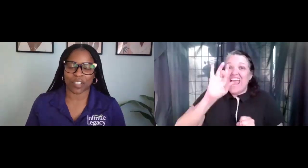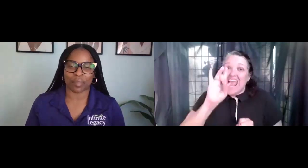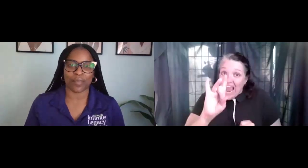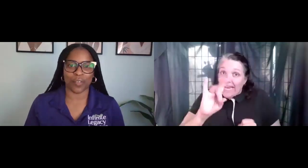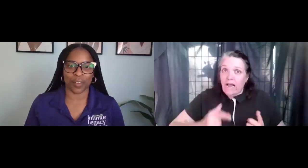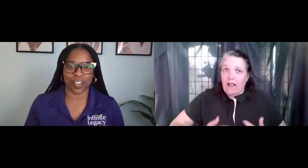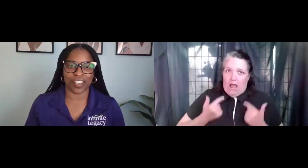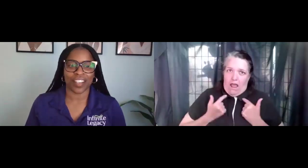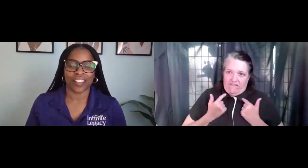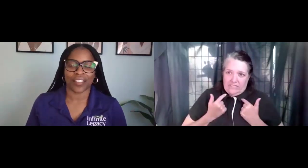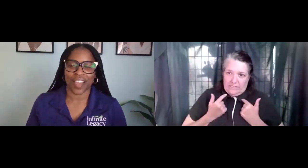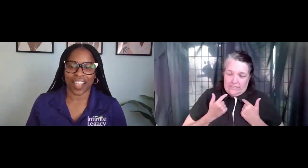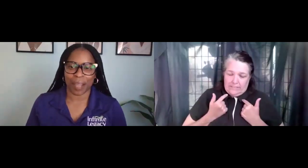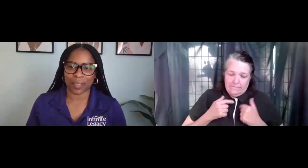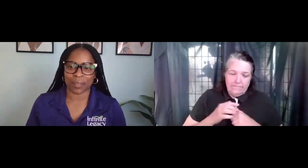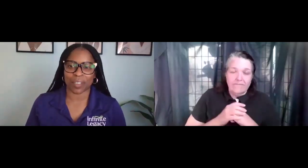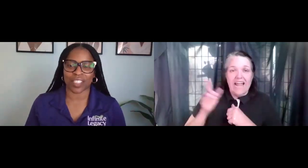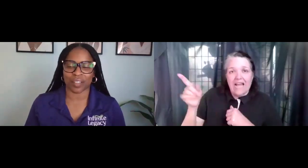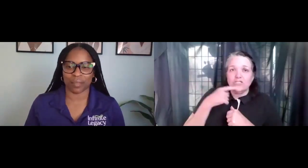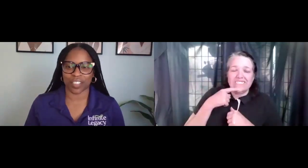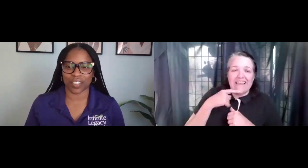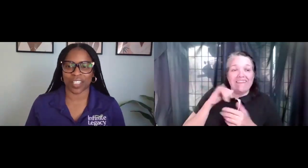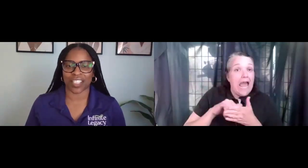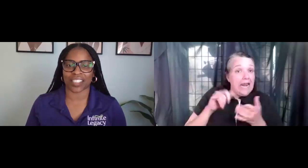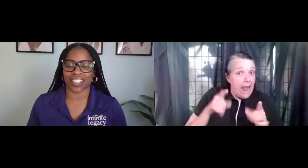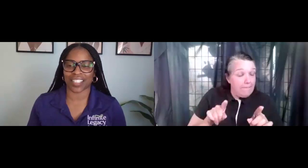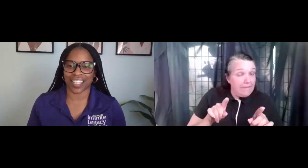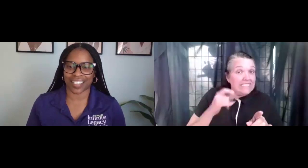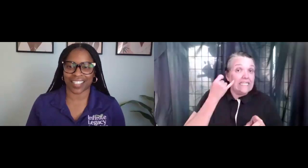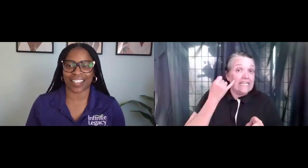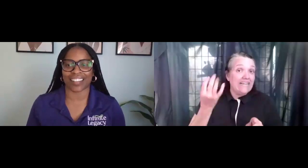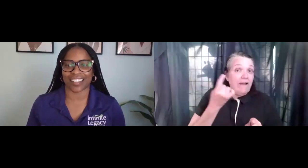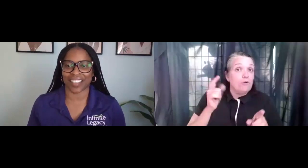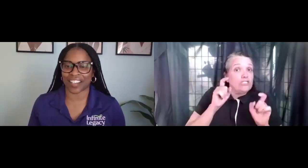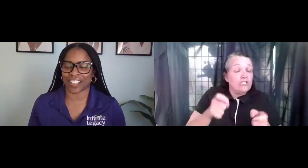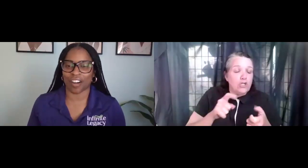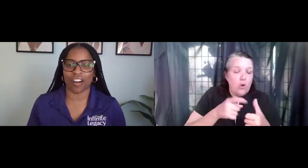mentioned before that happens when someone donates a kidney, a lung,